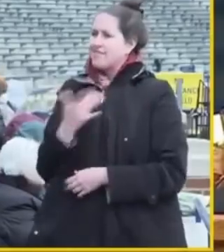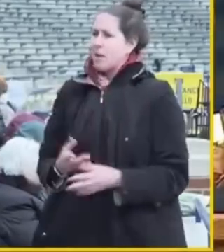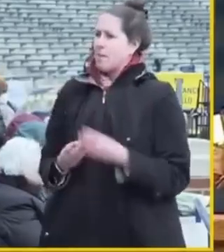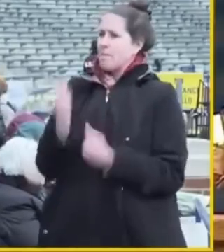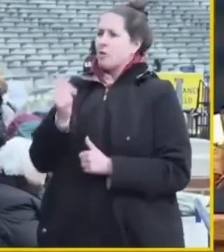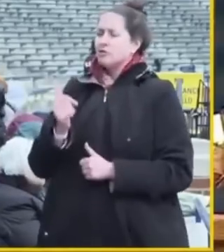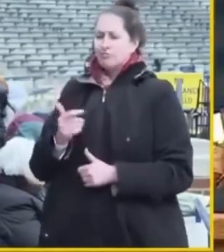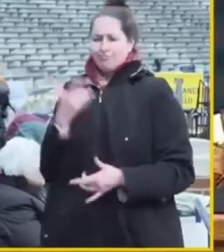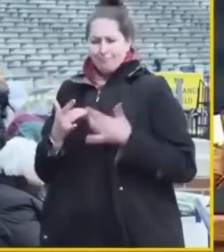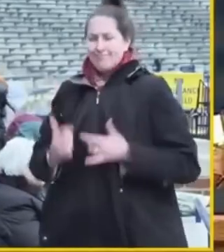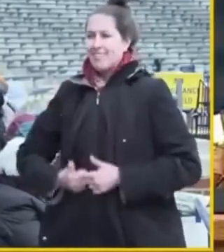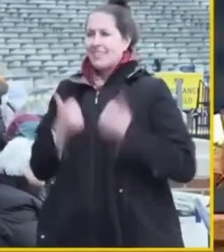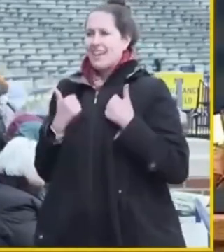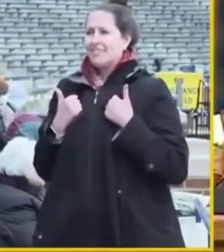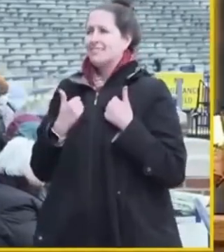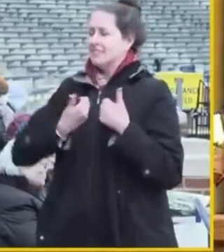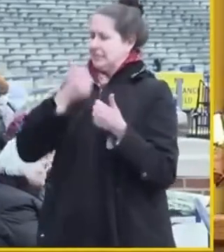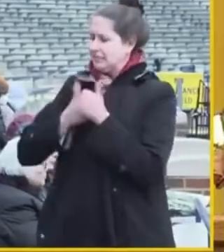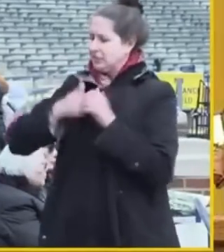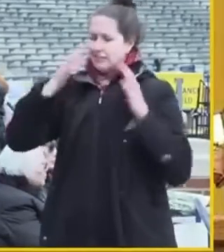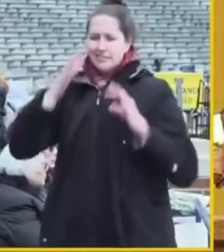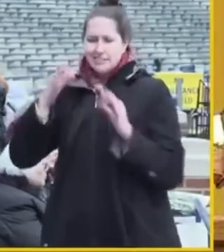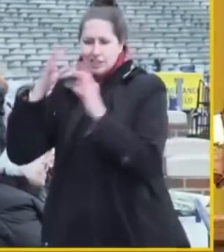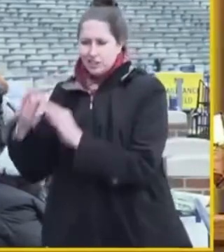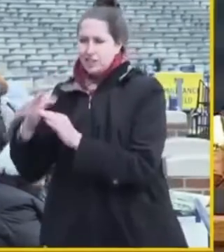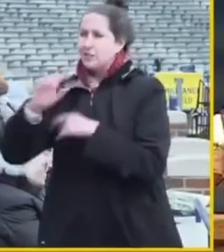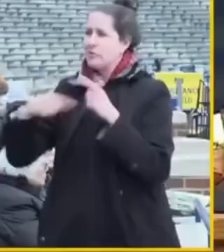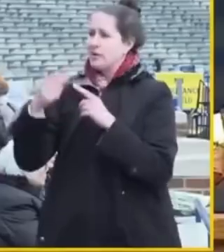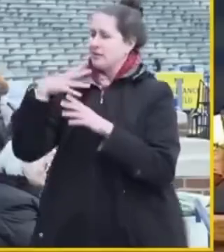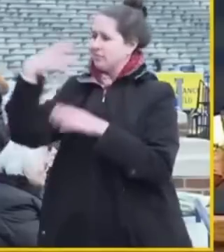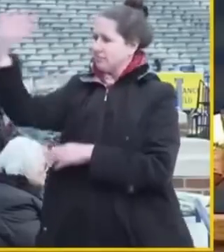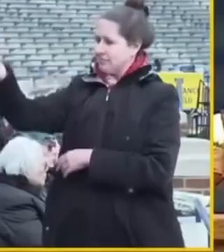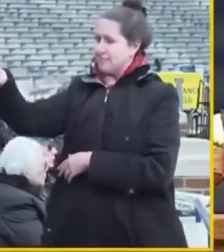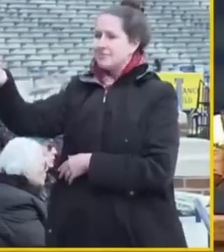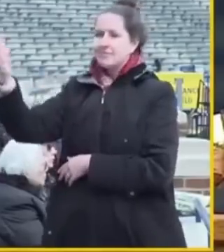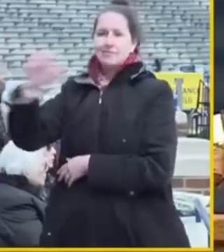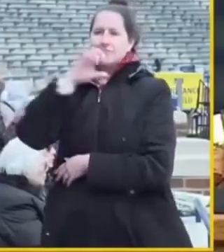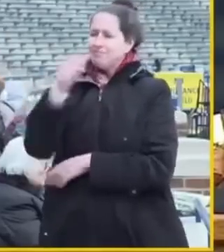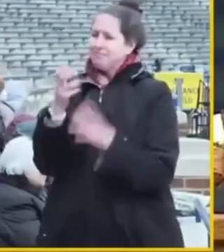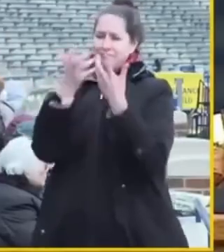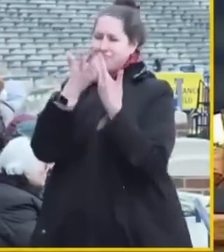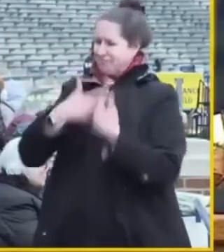Now, every decision you will make when you leave here will not work out the way you hope it will.